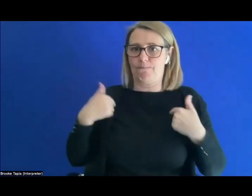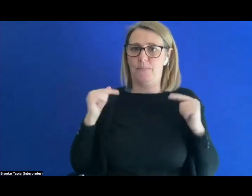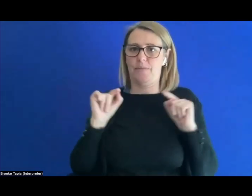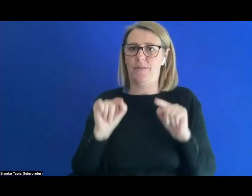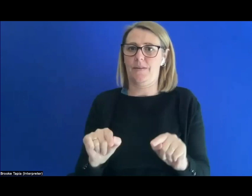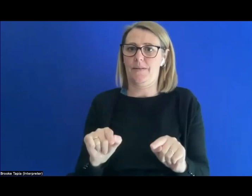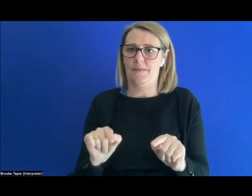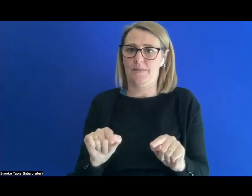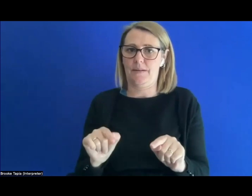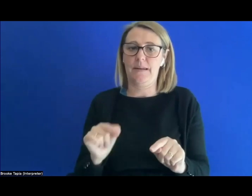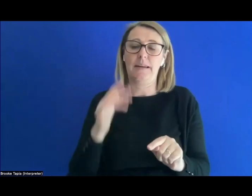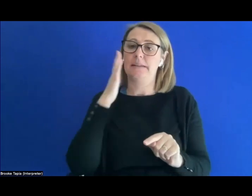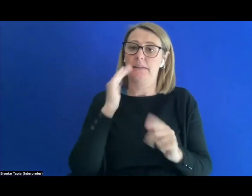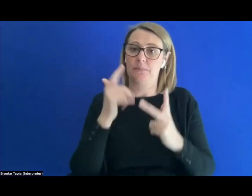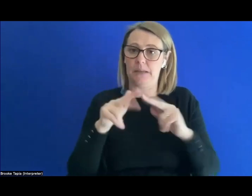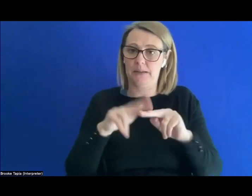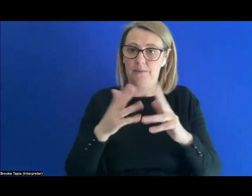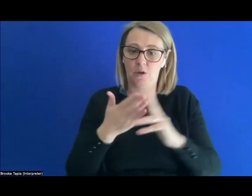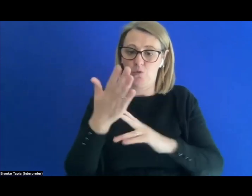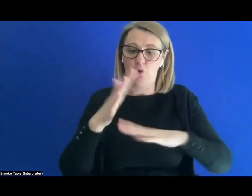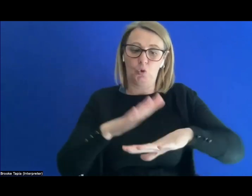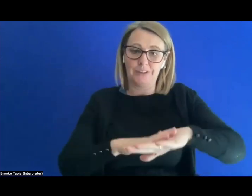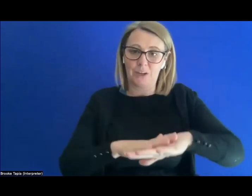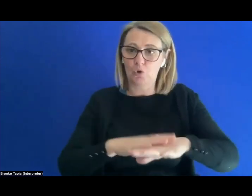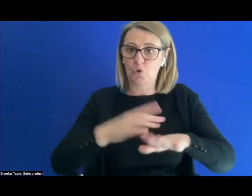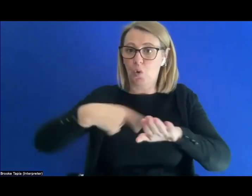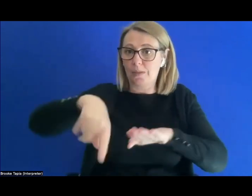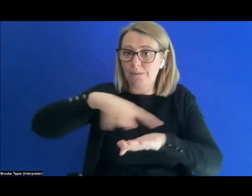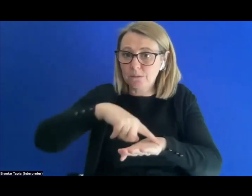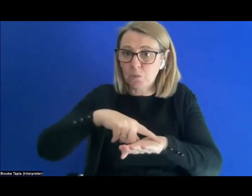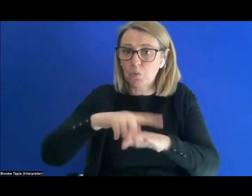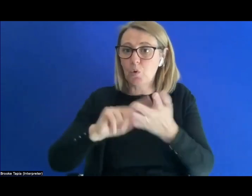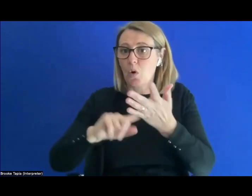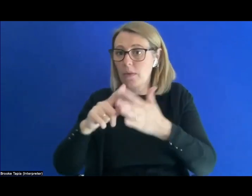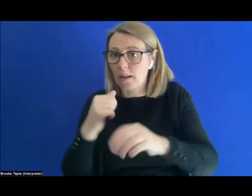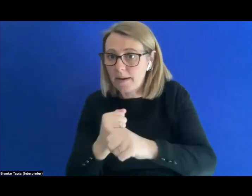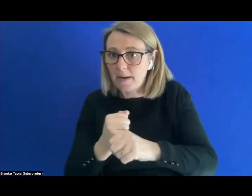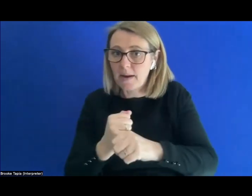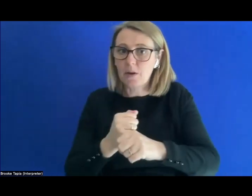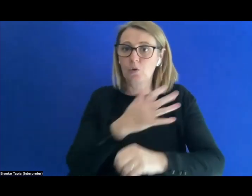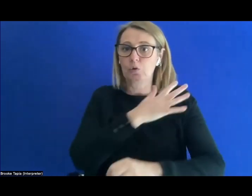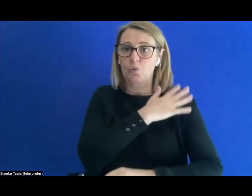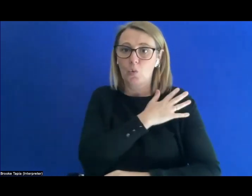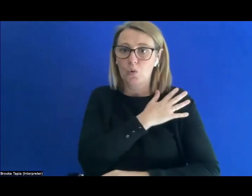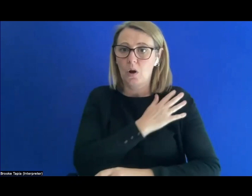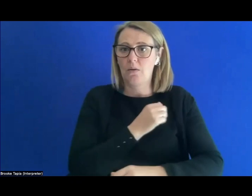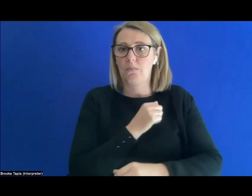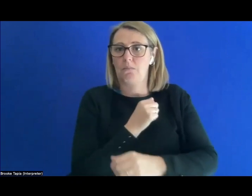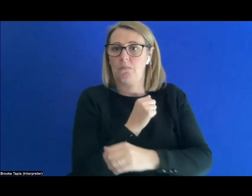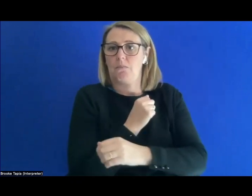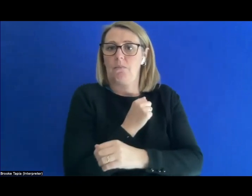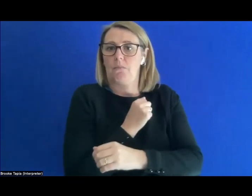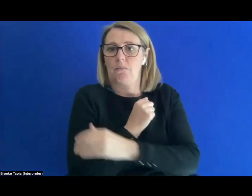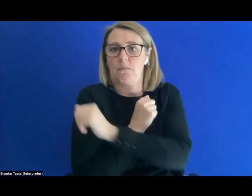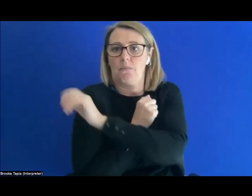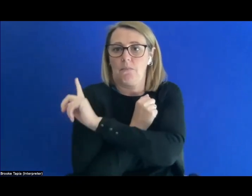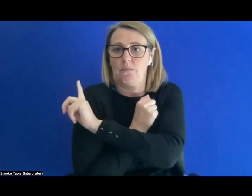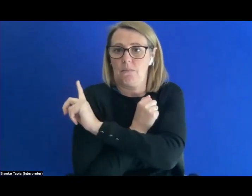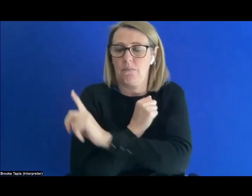through touch on the foot or the leg or maybe shoulder to shoulder or forearm-to-forearm or